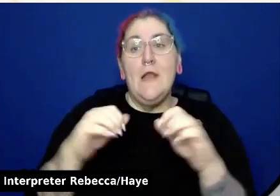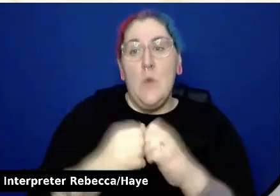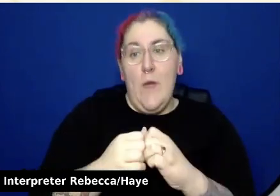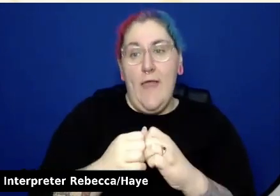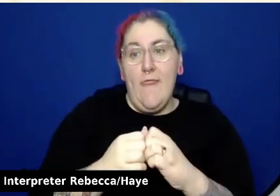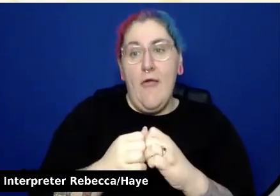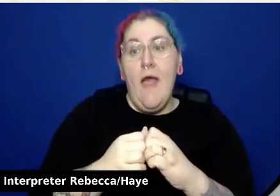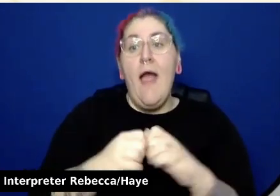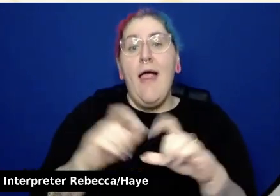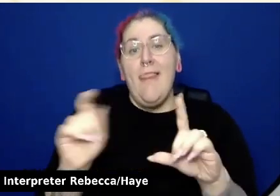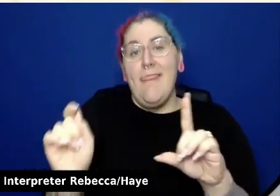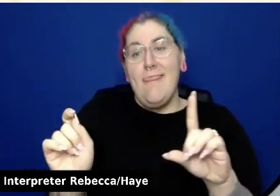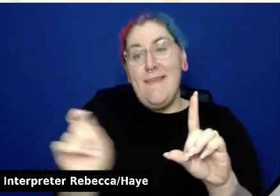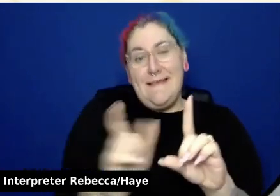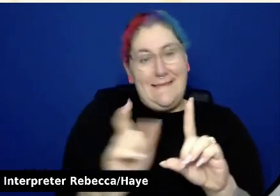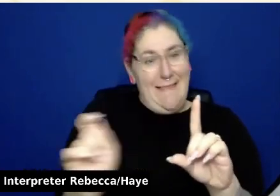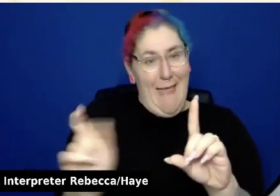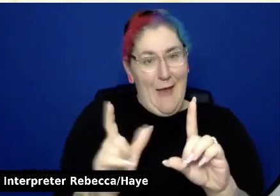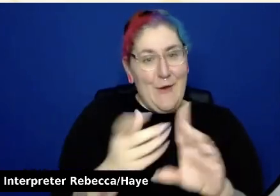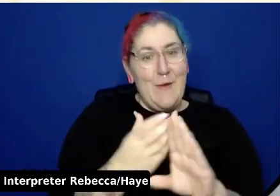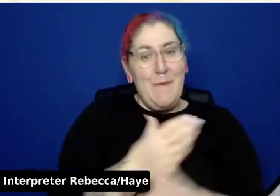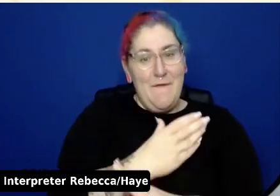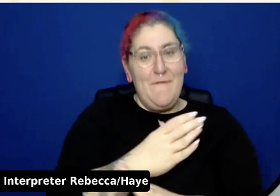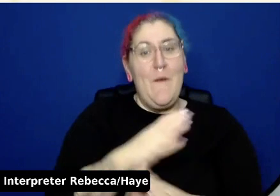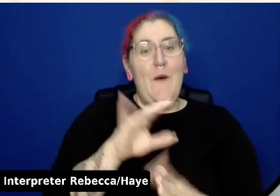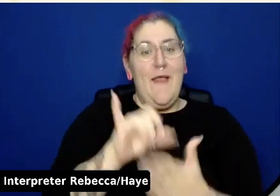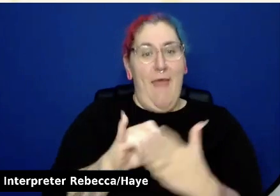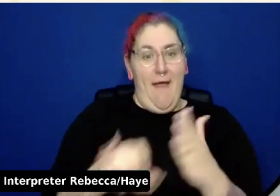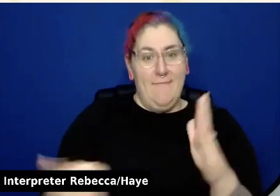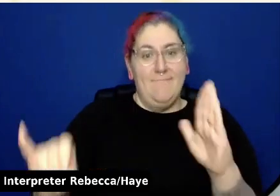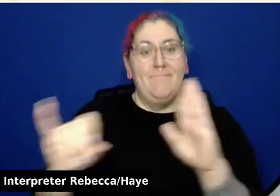with for id attribute. The author has also added a label element